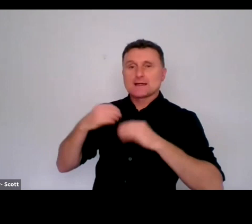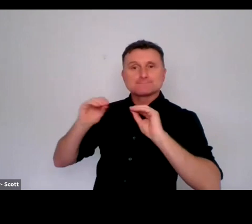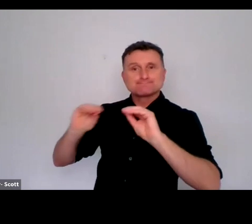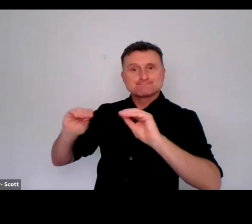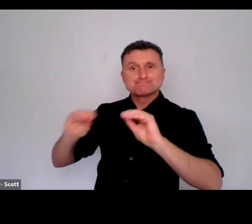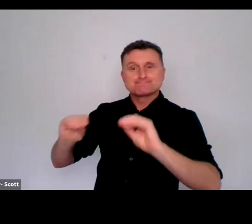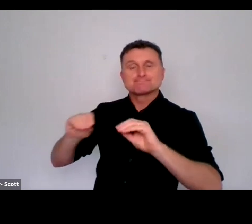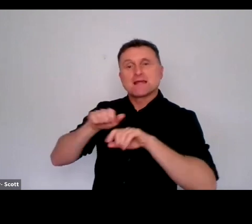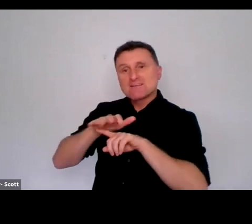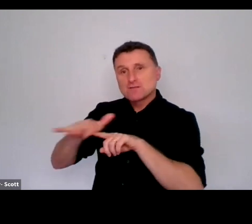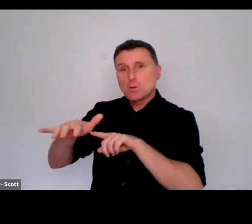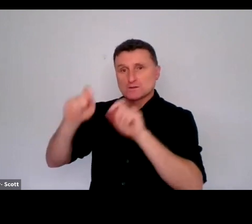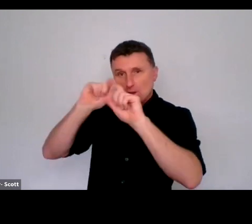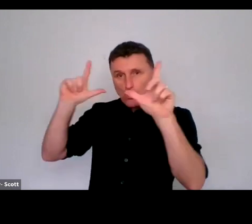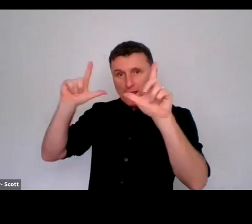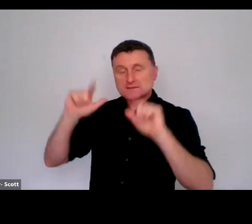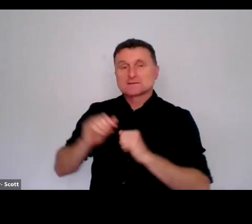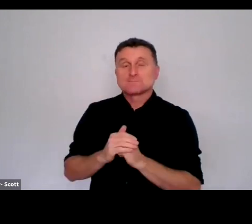We’re working on the disability support system model